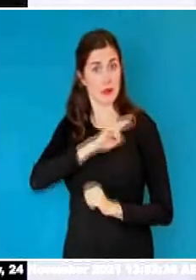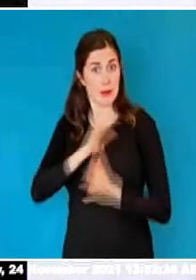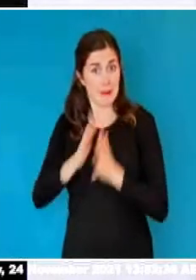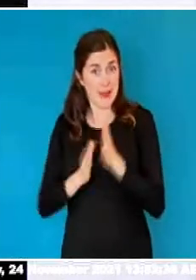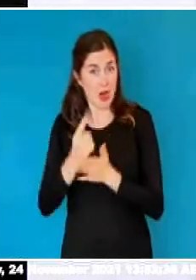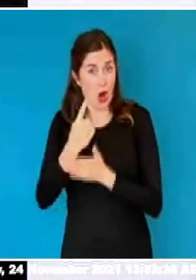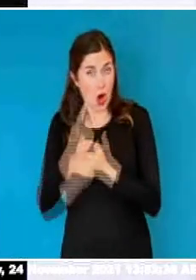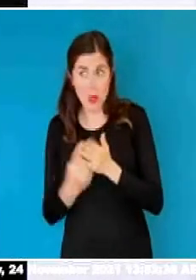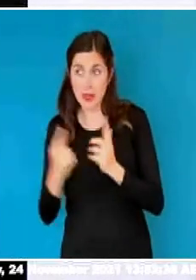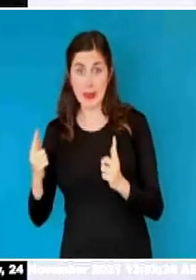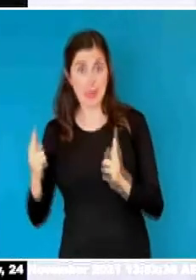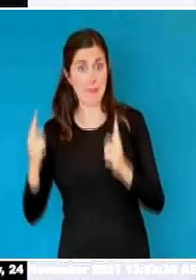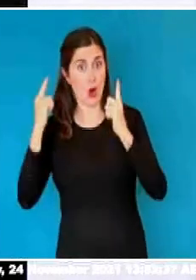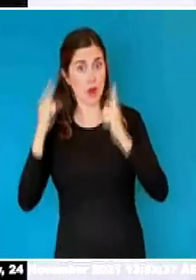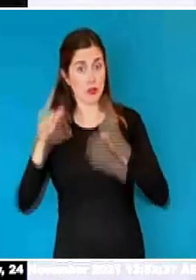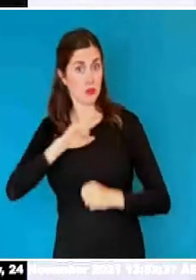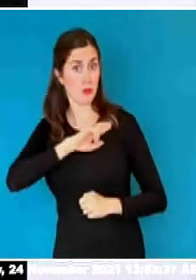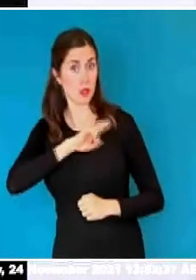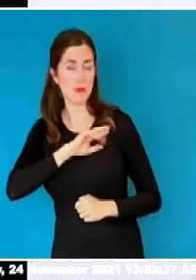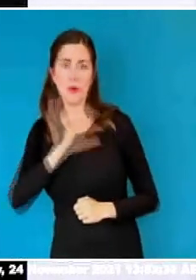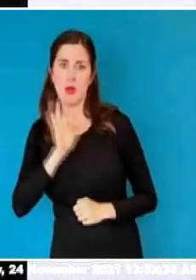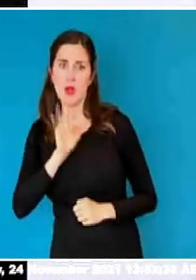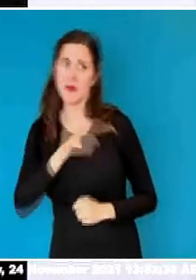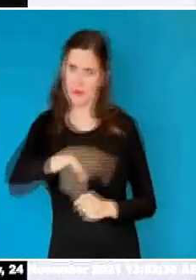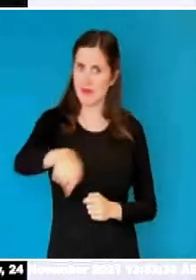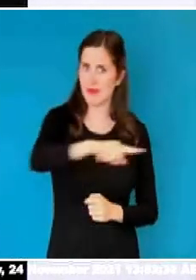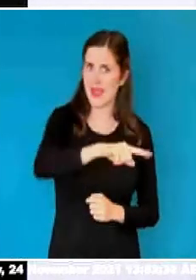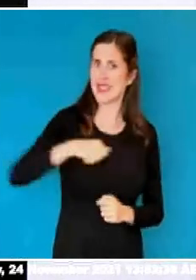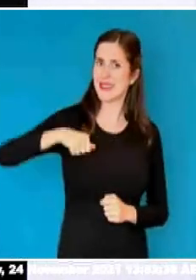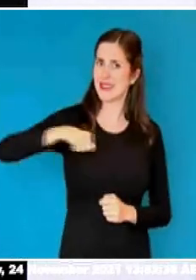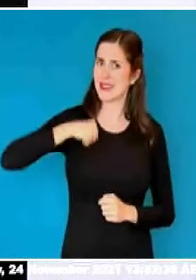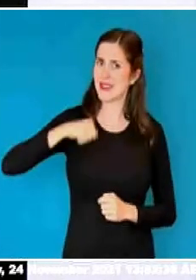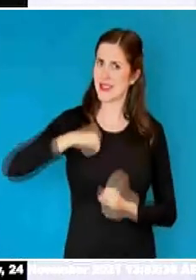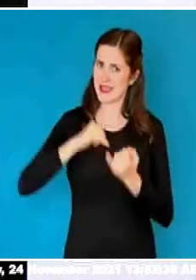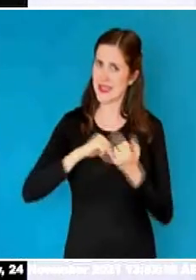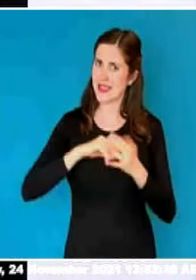That workers themselves have duties to take reasonable care for their own health and